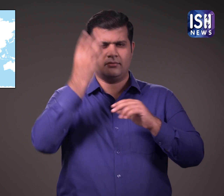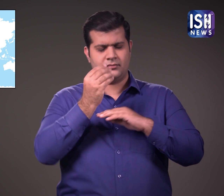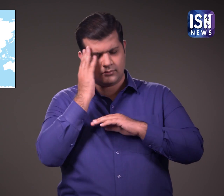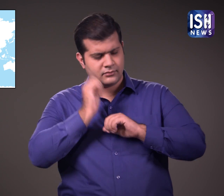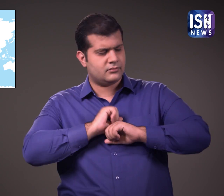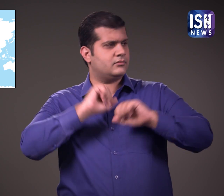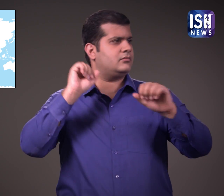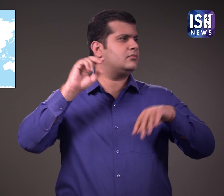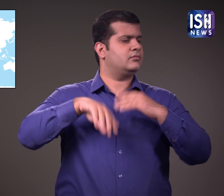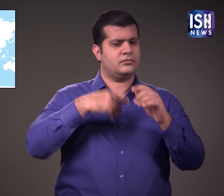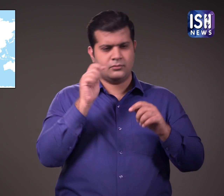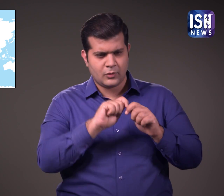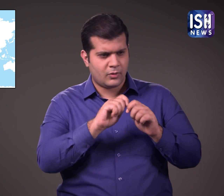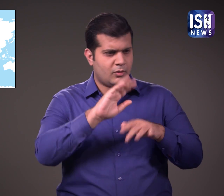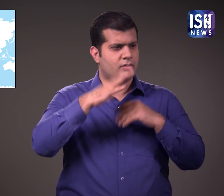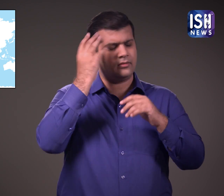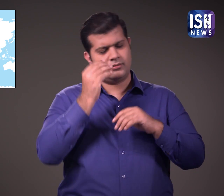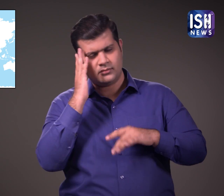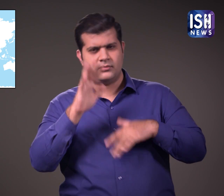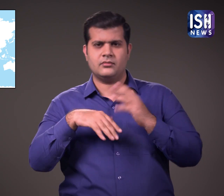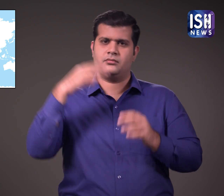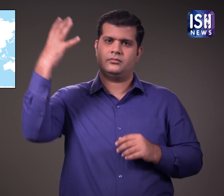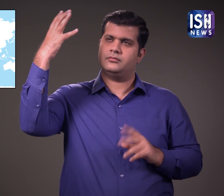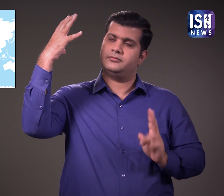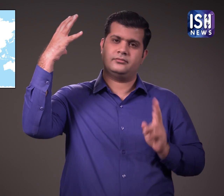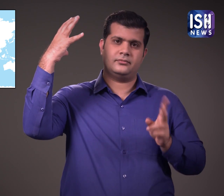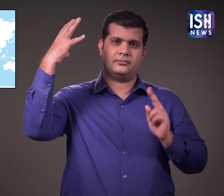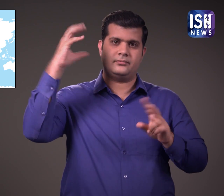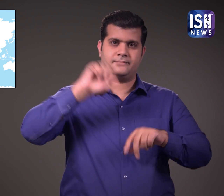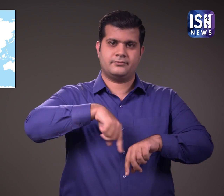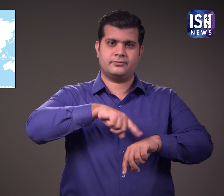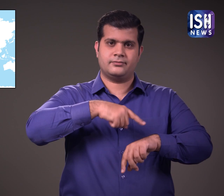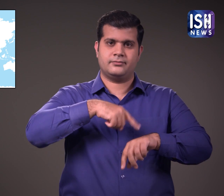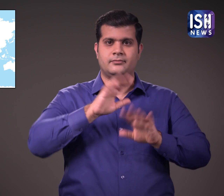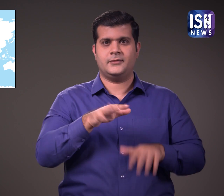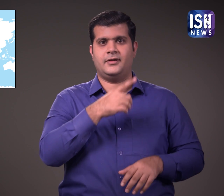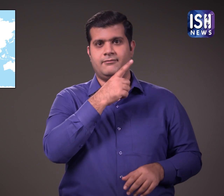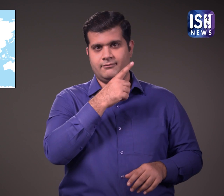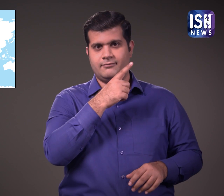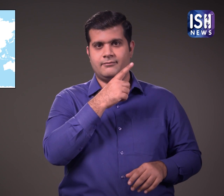The sun shines even during the night time.